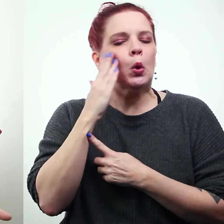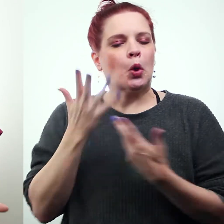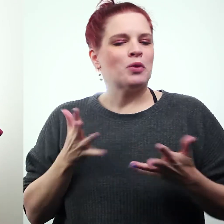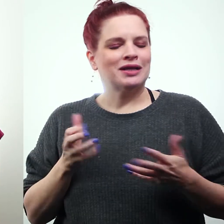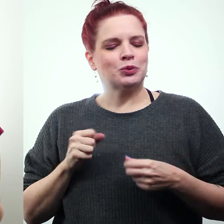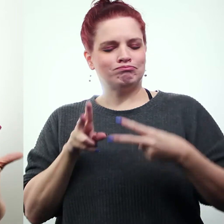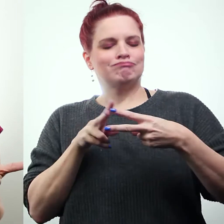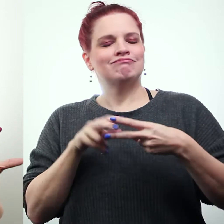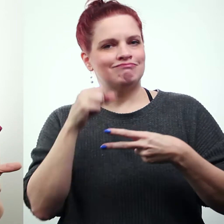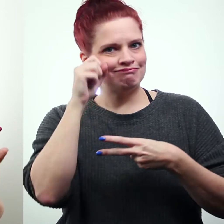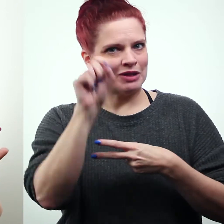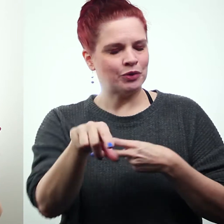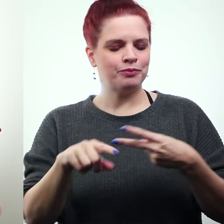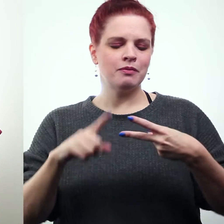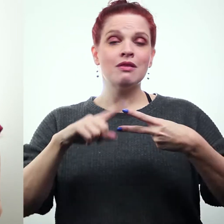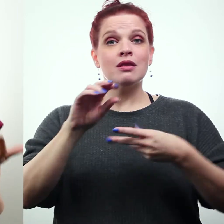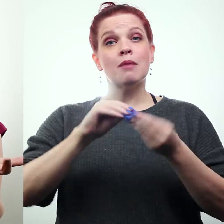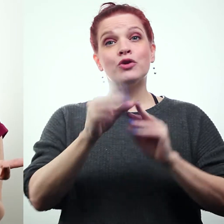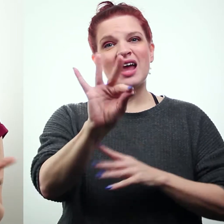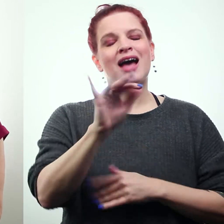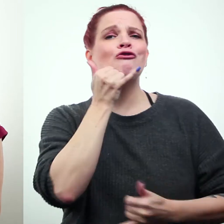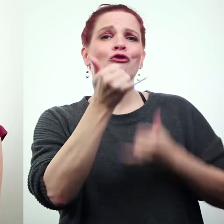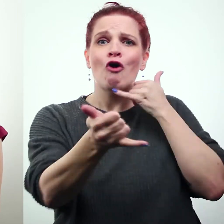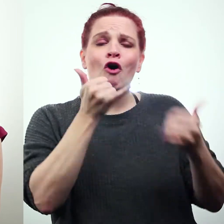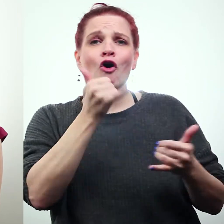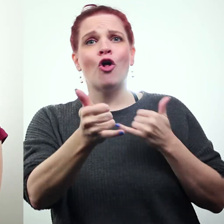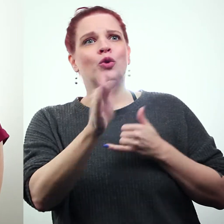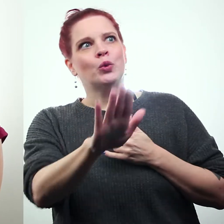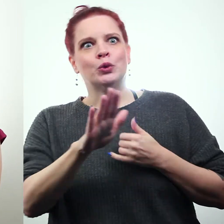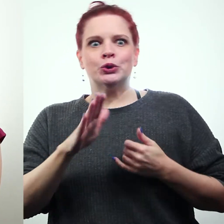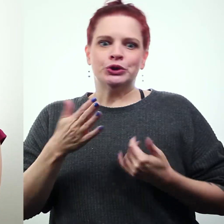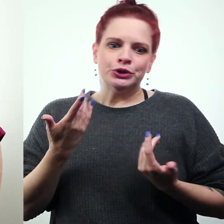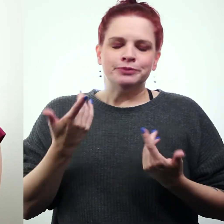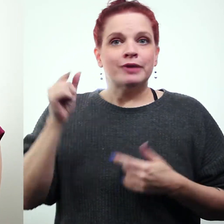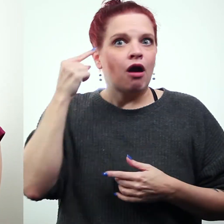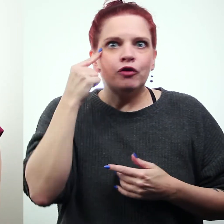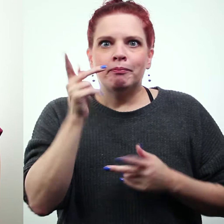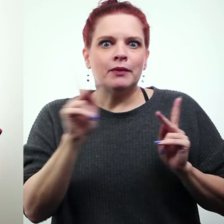before. So I'm just going to give them to you briefly. Number nine: call your representatives. Reach out to your local form of government.